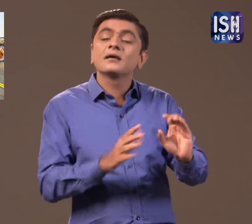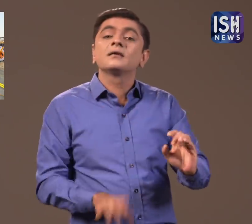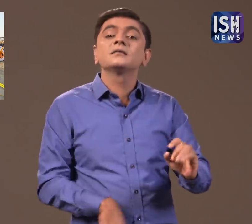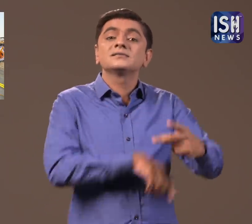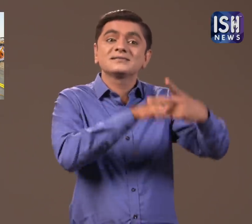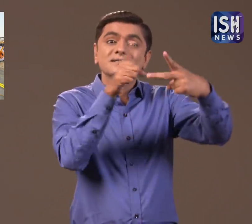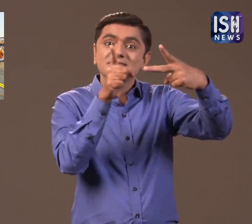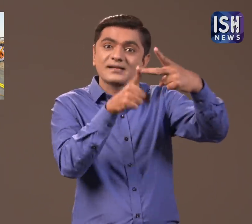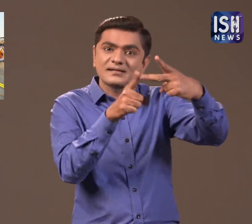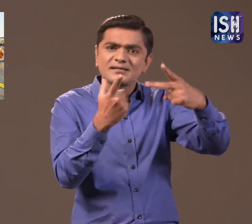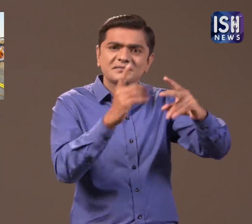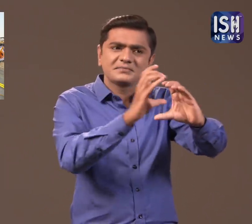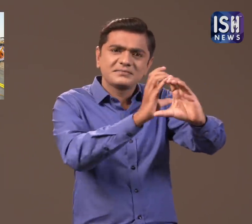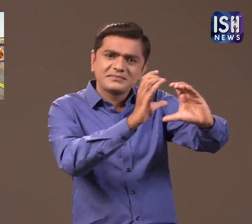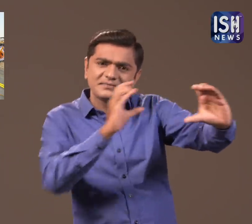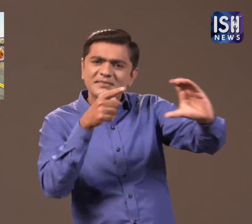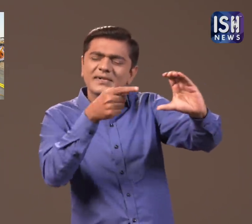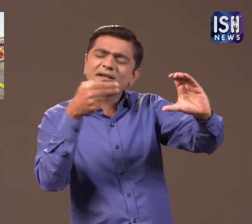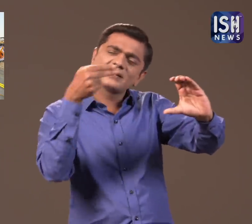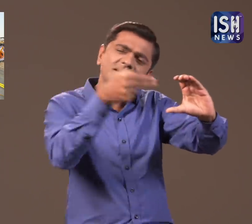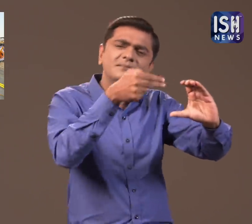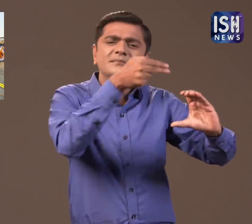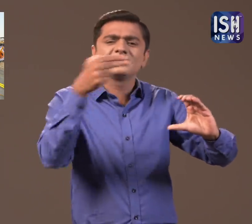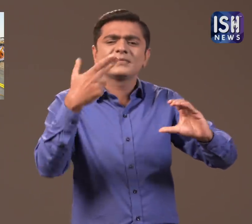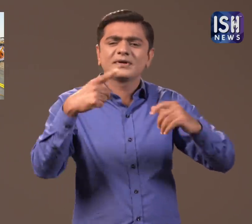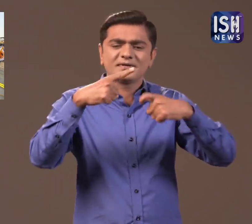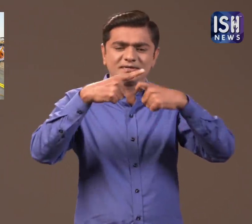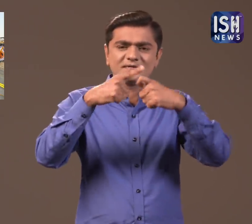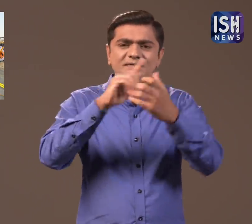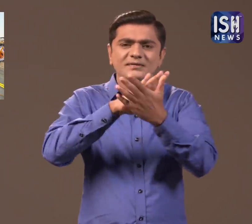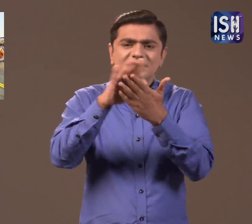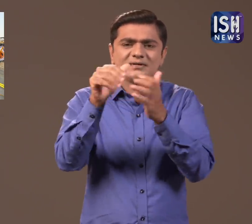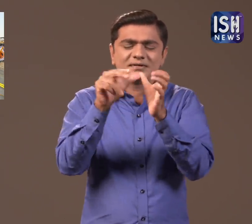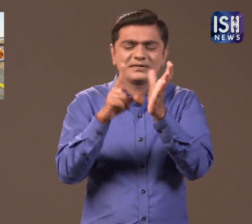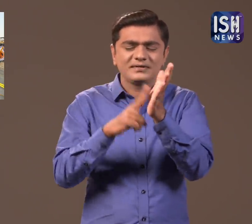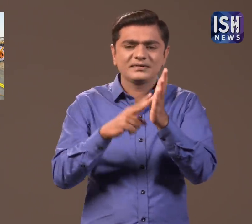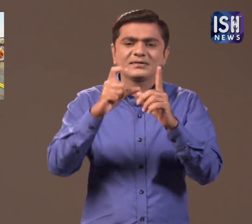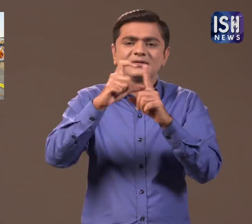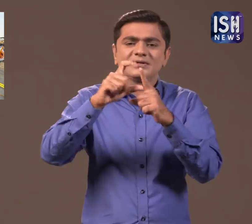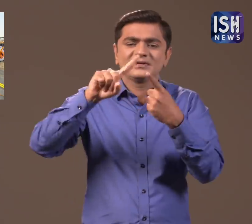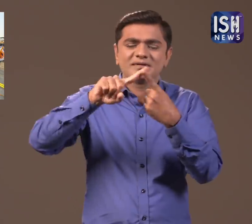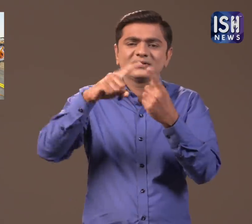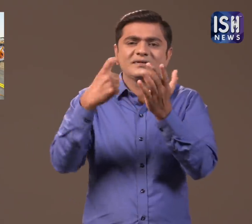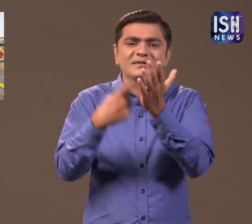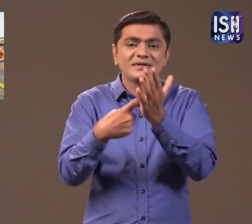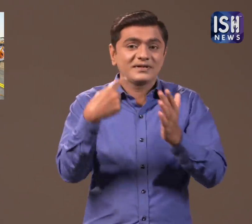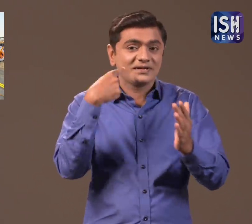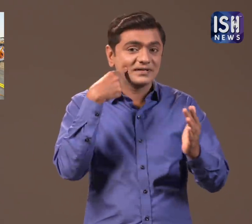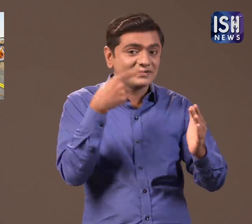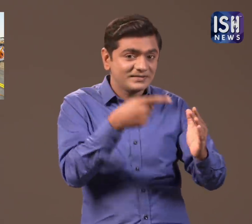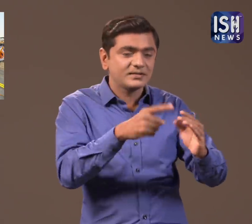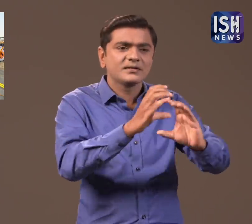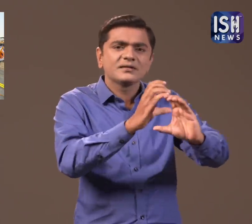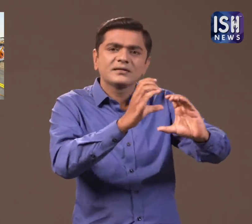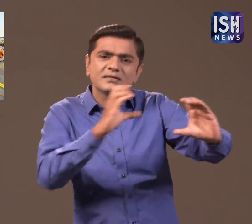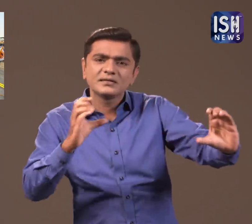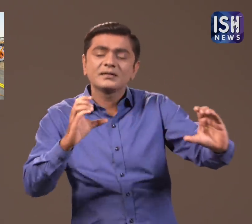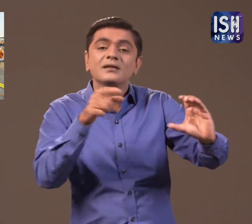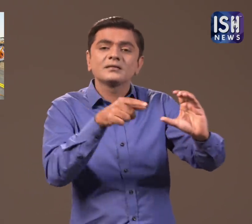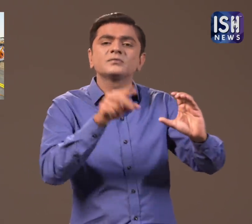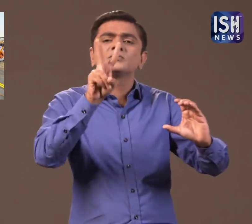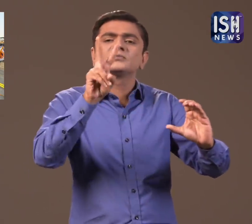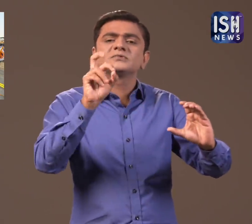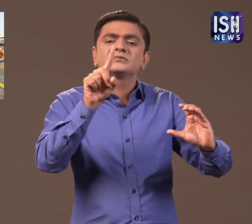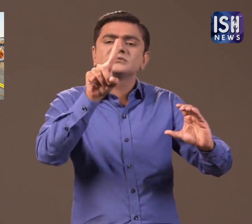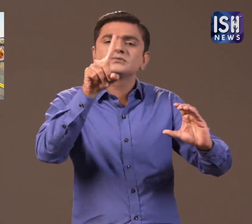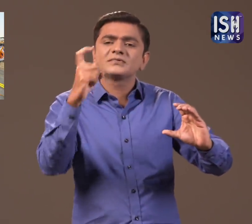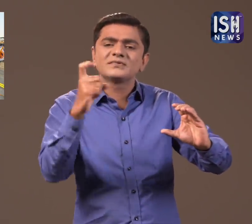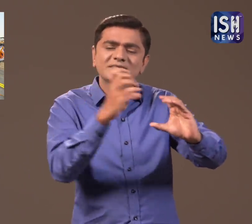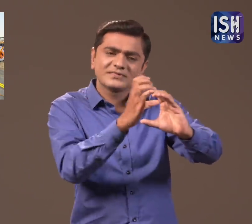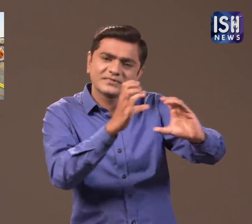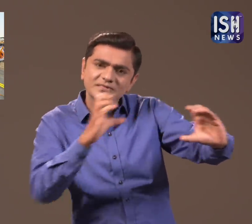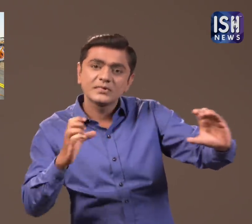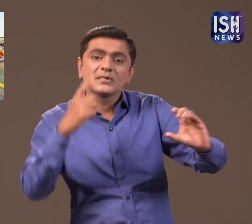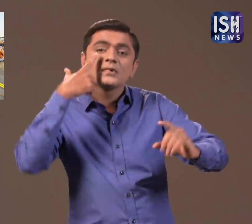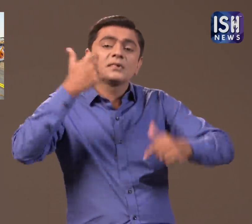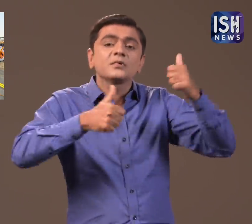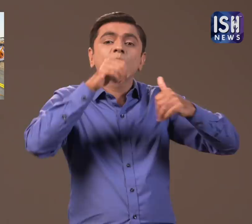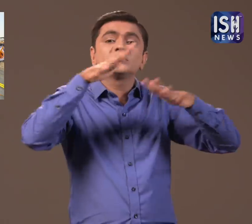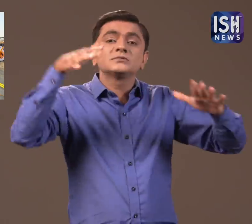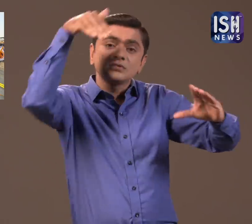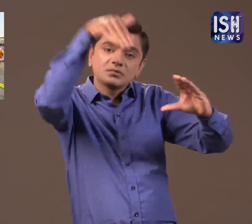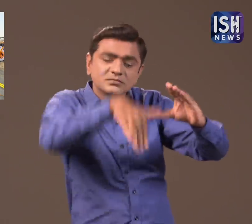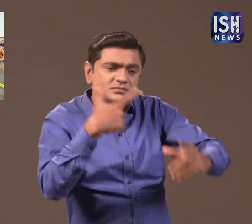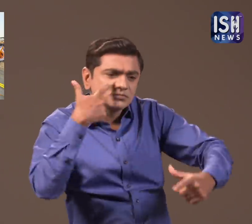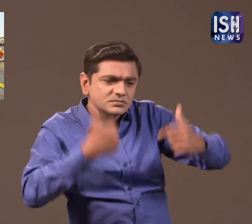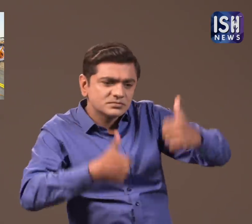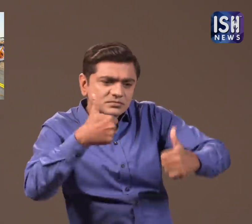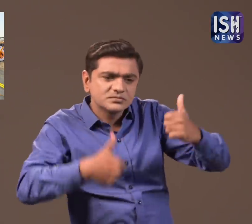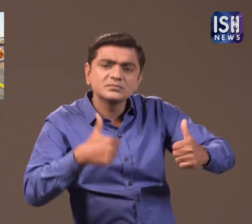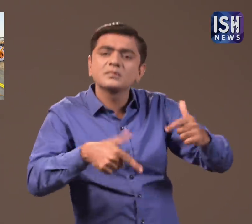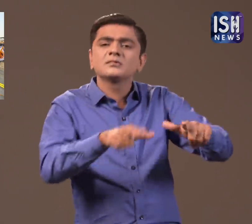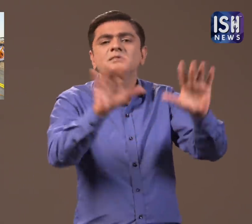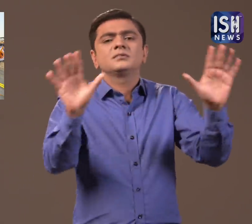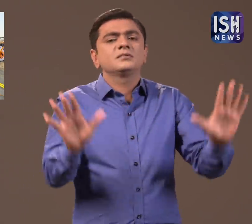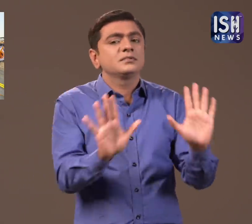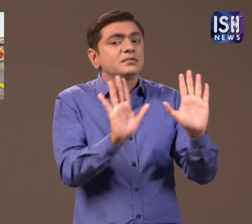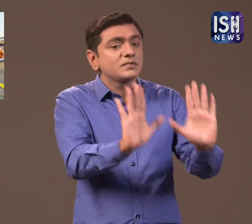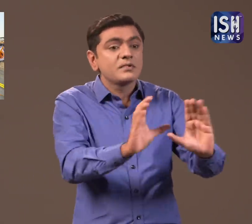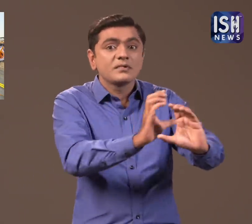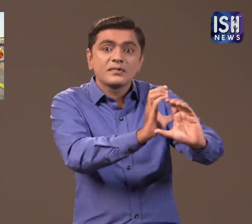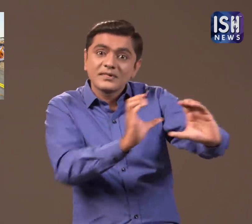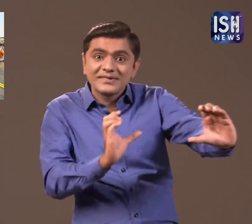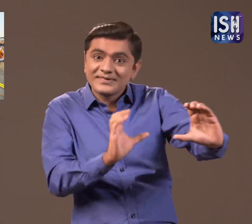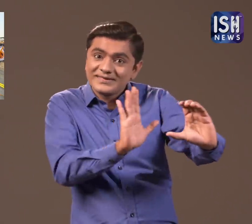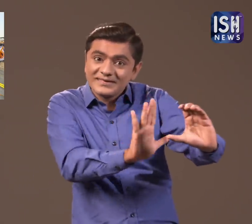The second submarine is the "Khanderi". In 2017, it was launched in the water for various trials.